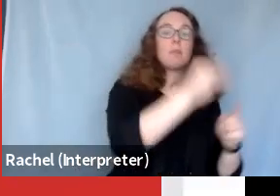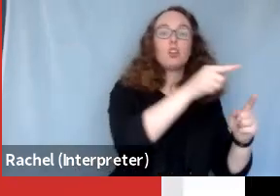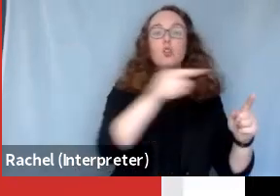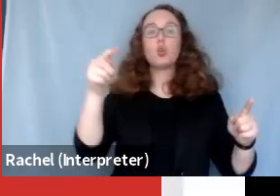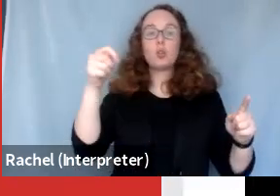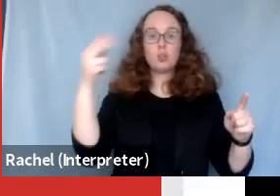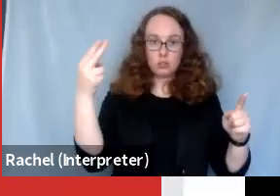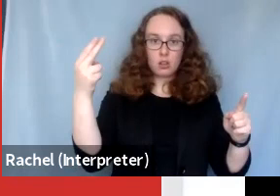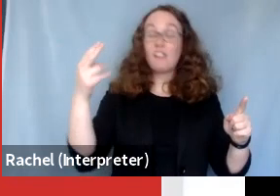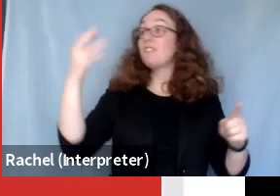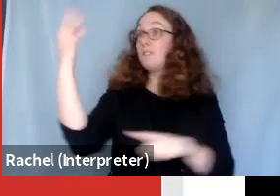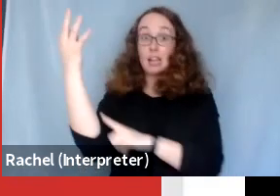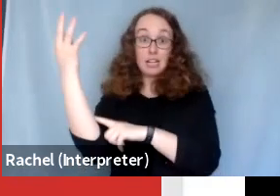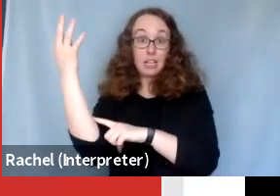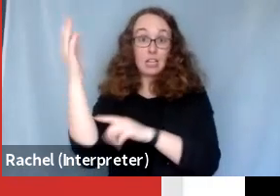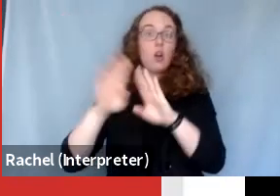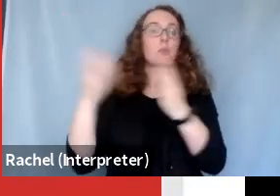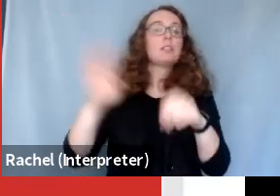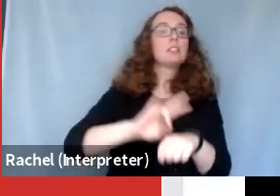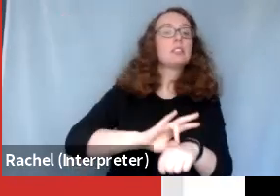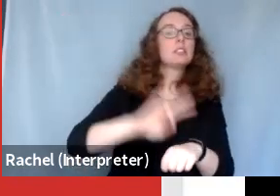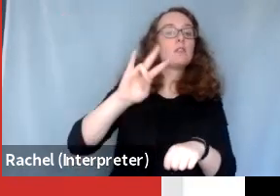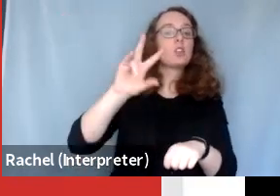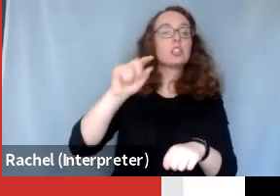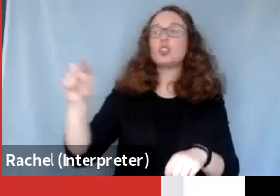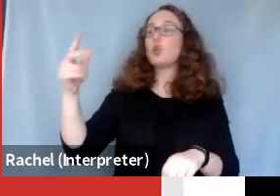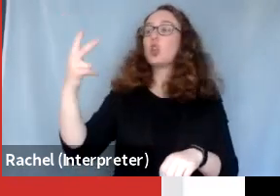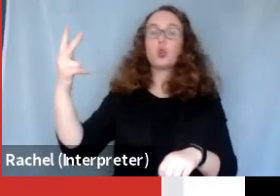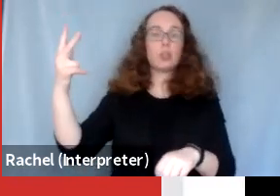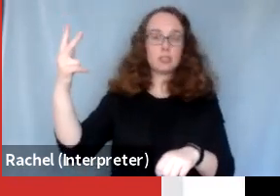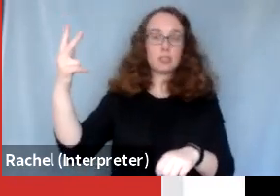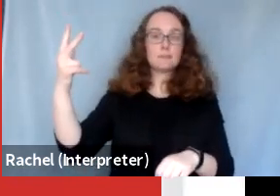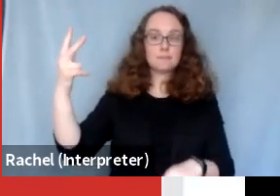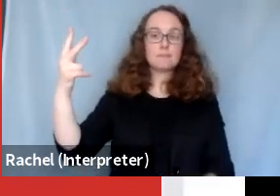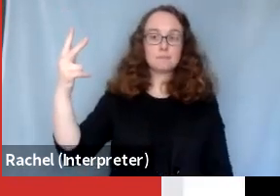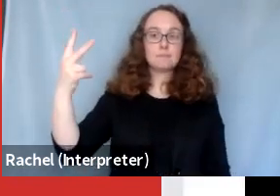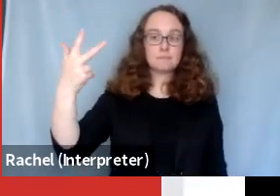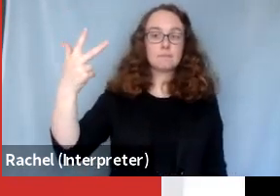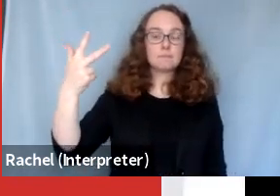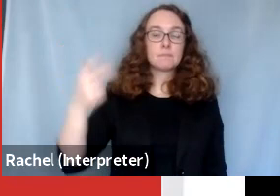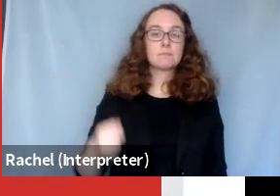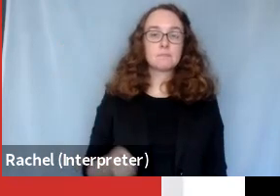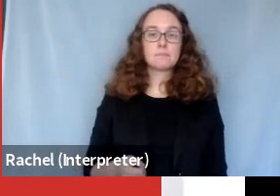open Friday from 7 30 a.m to 3 p.m. Depending on what you need to do